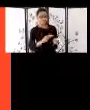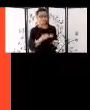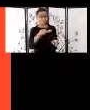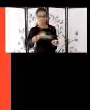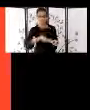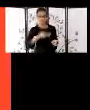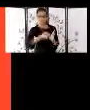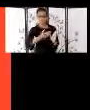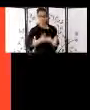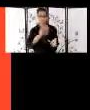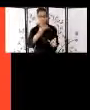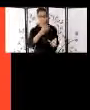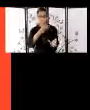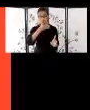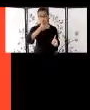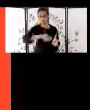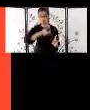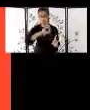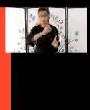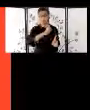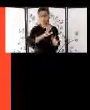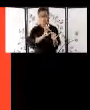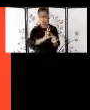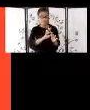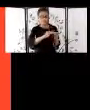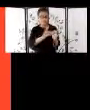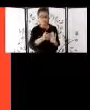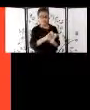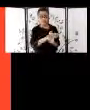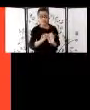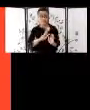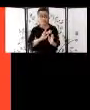and their proposed project. You’re being asked to make a case, so an